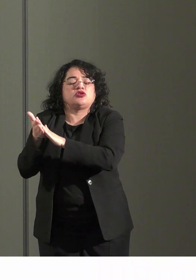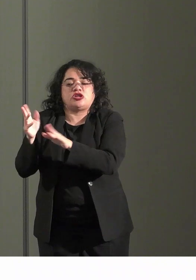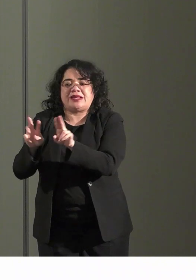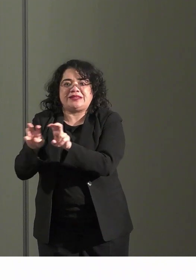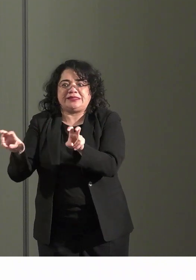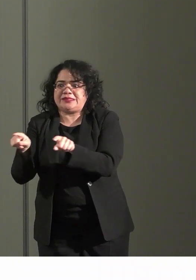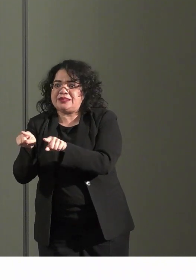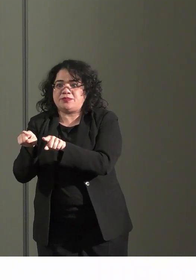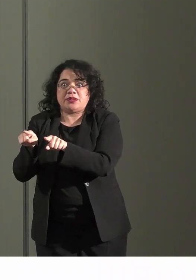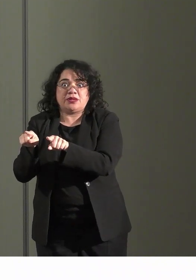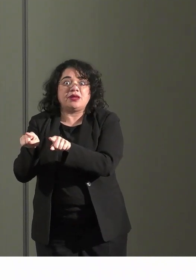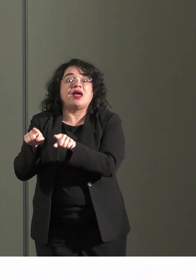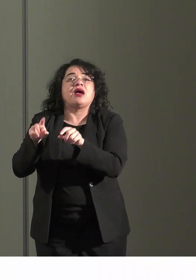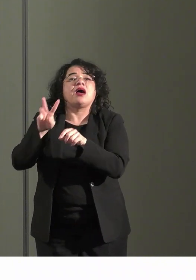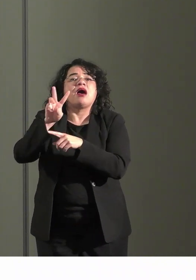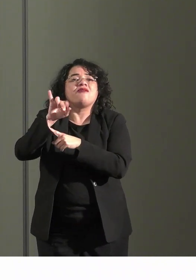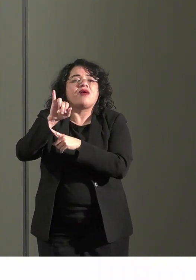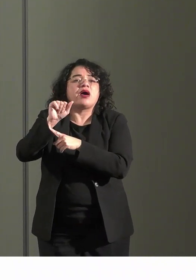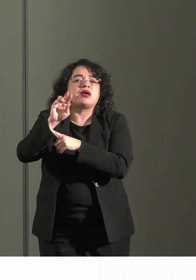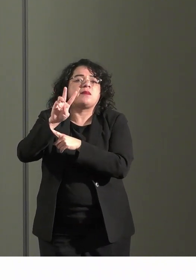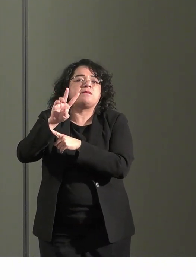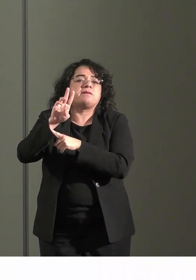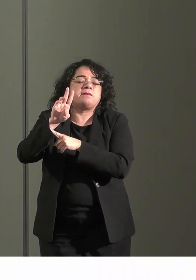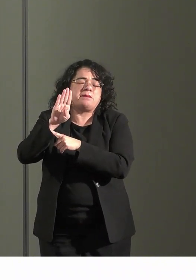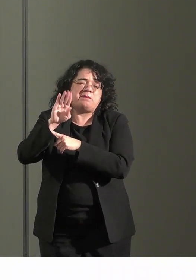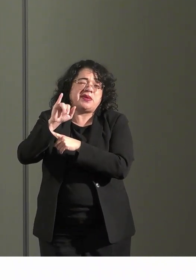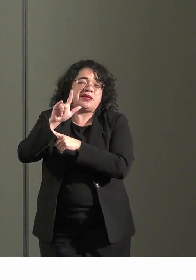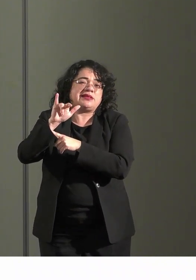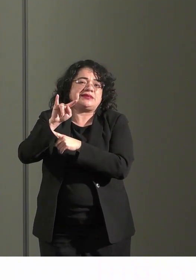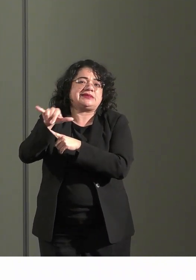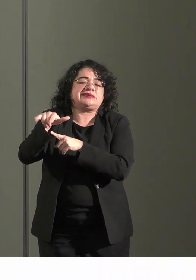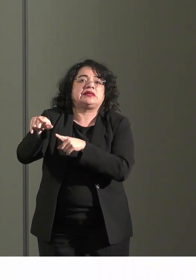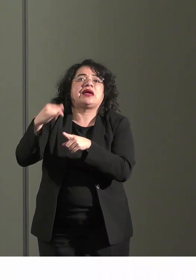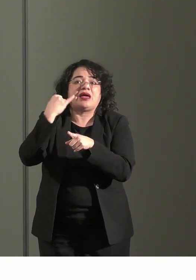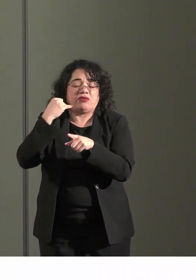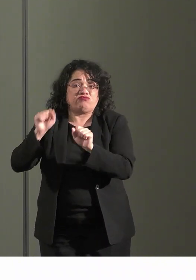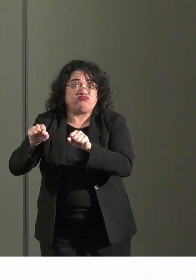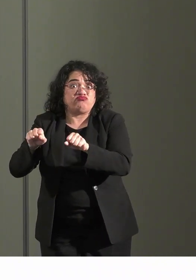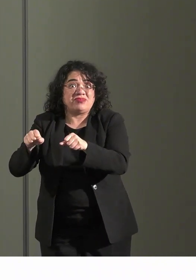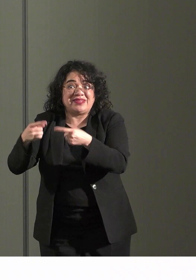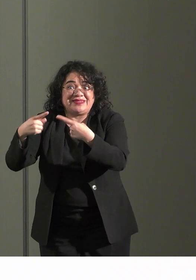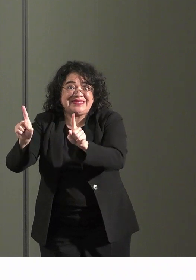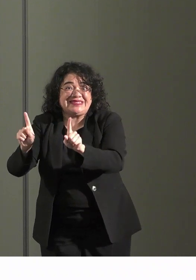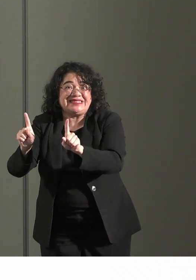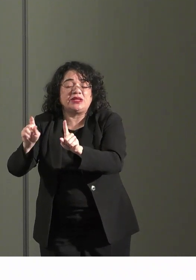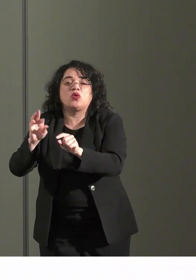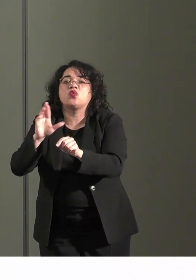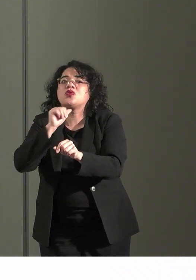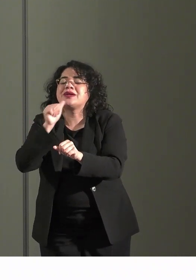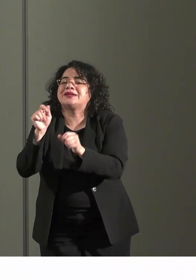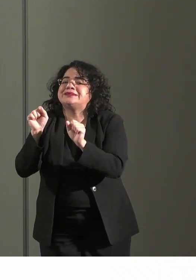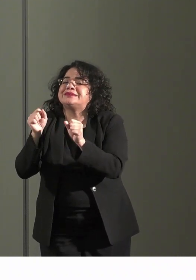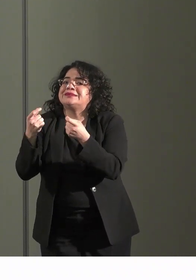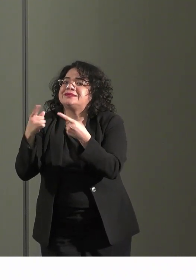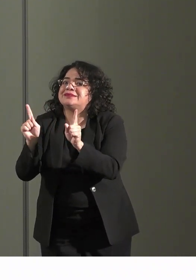for the liability to make the changes to be compliant. I think the EA is distinguishable